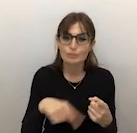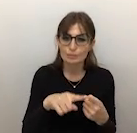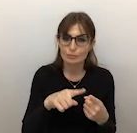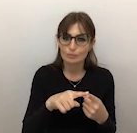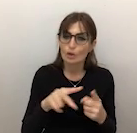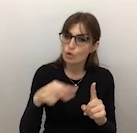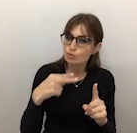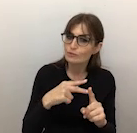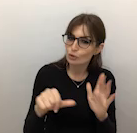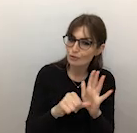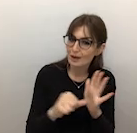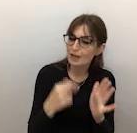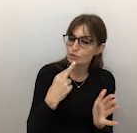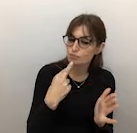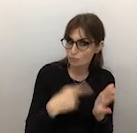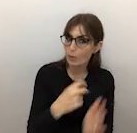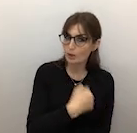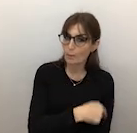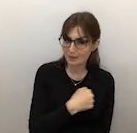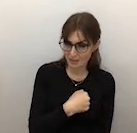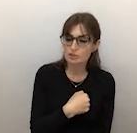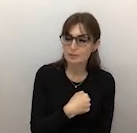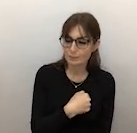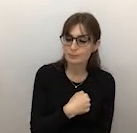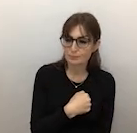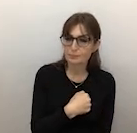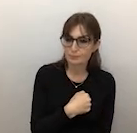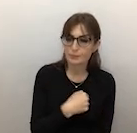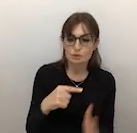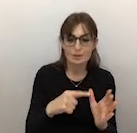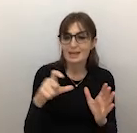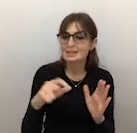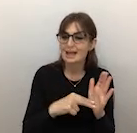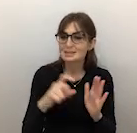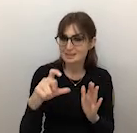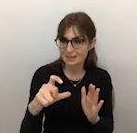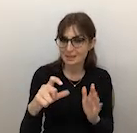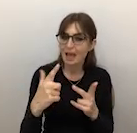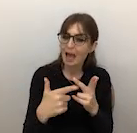First we reviewed the financial reporting obligations the organisation has to the ACNC